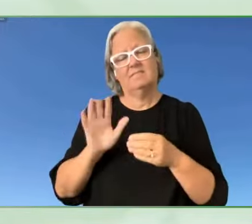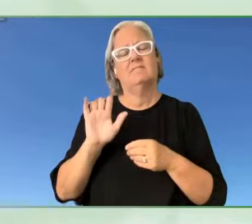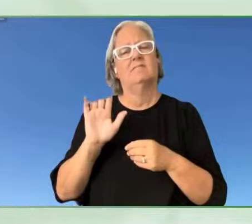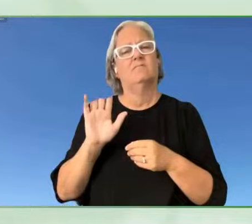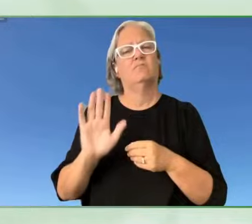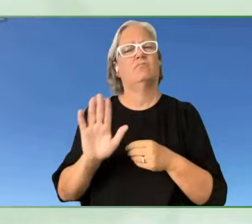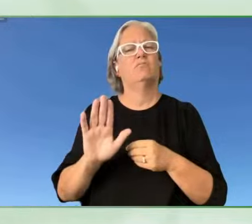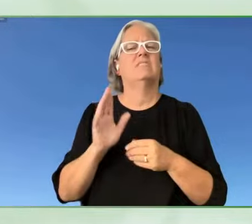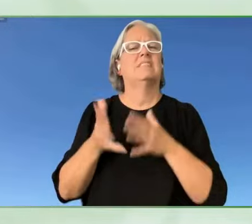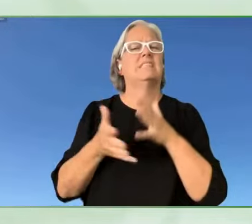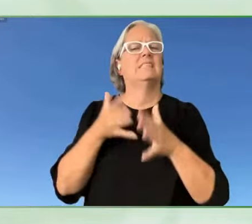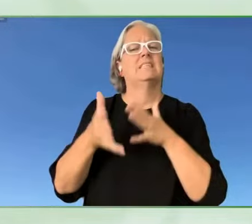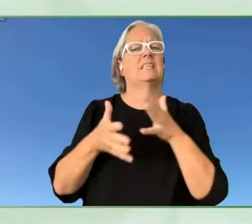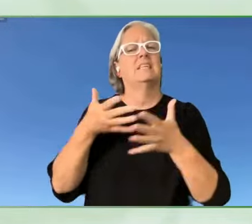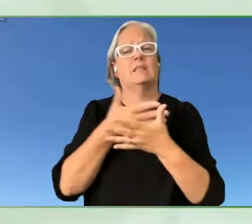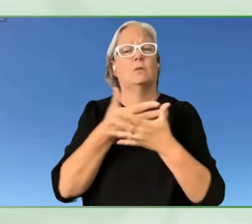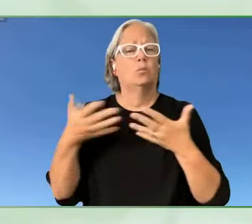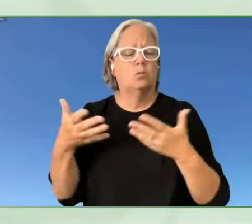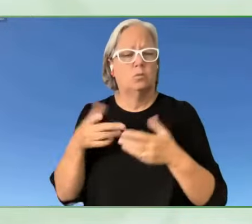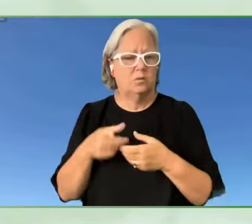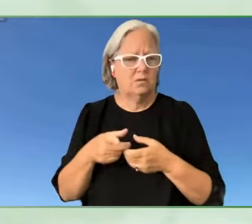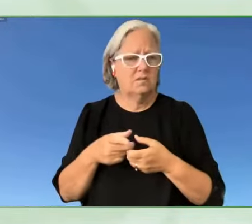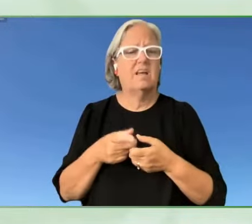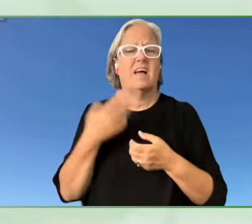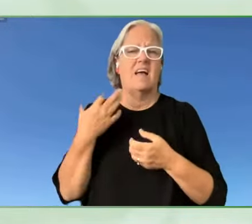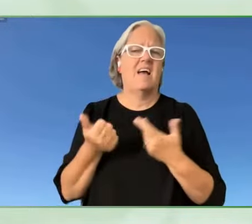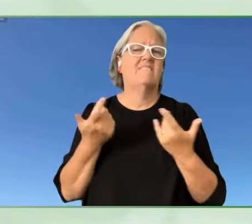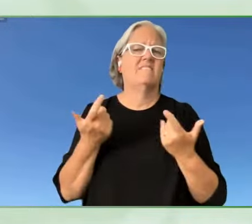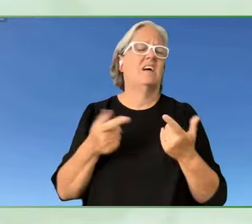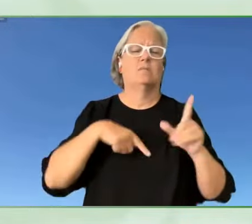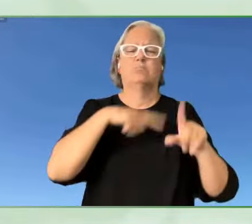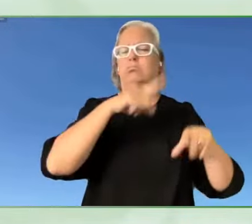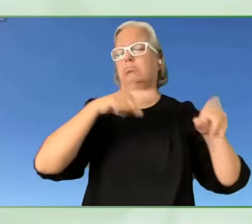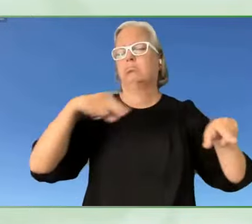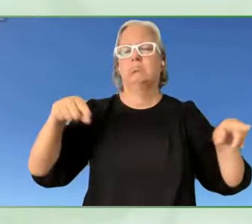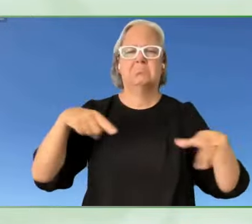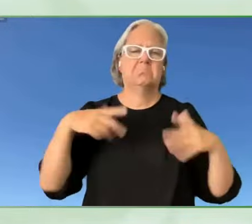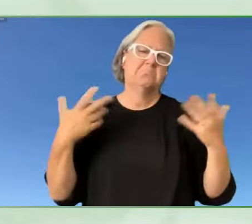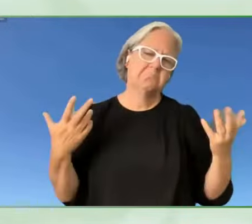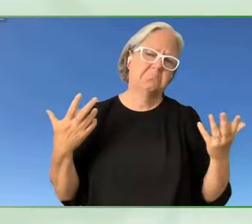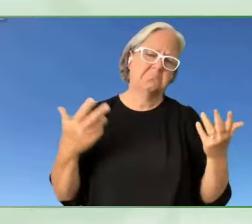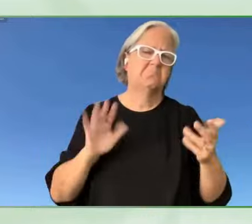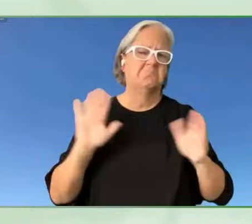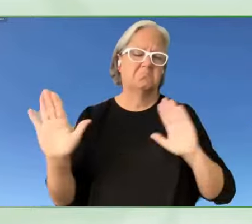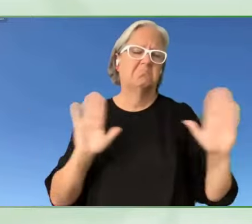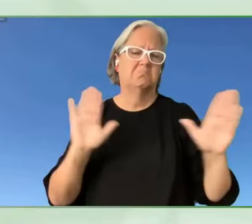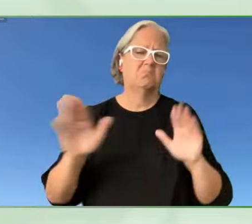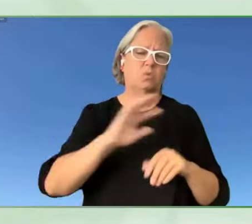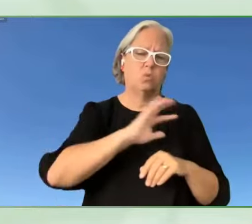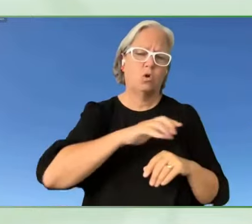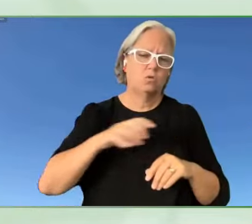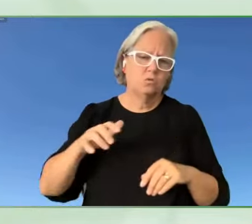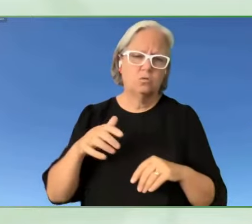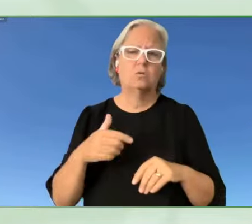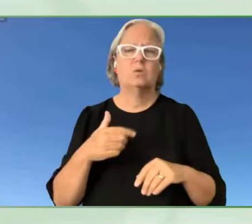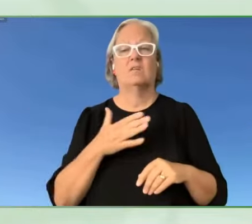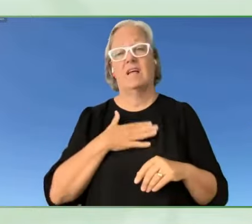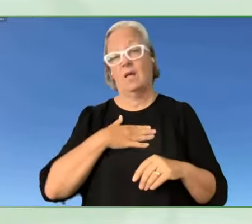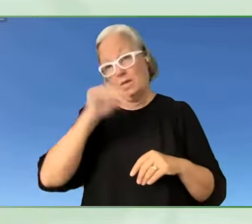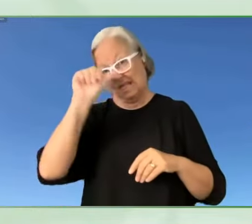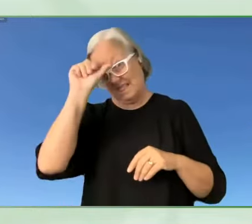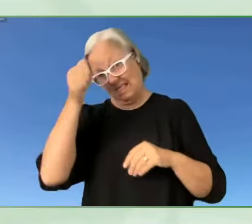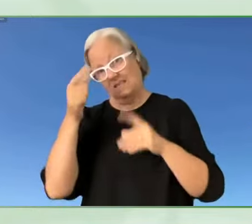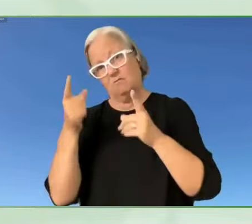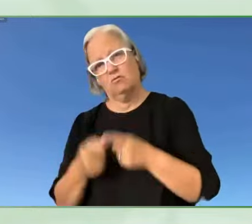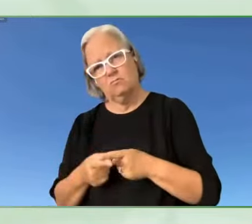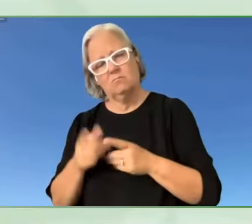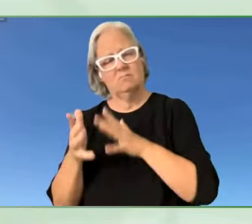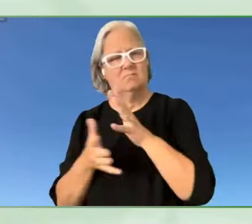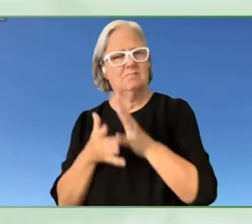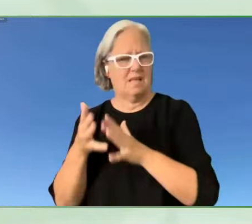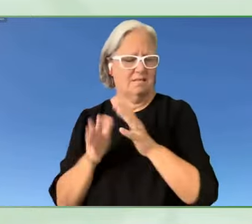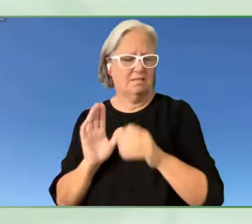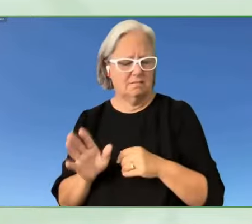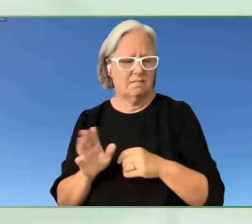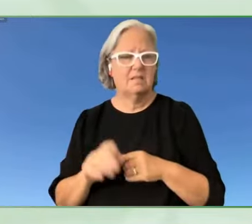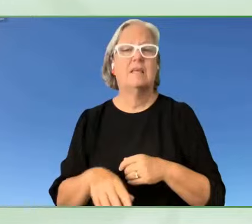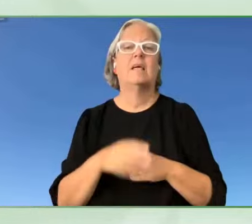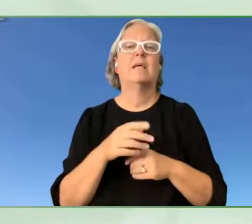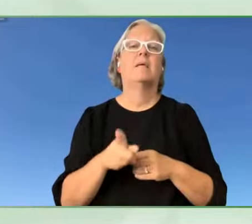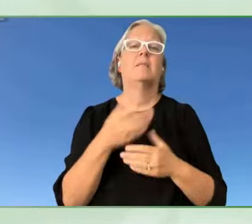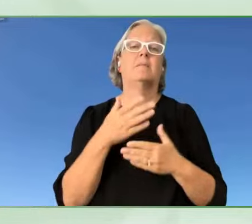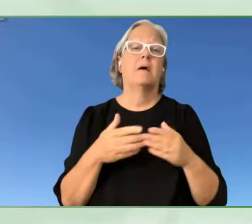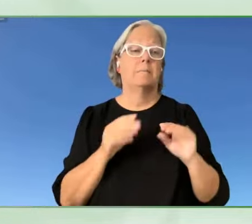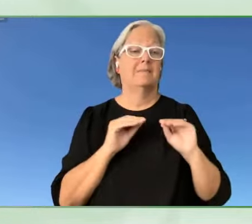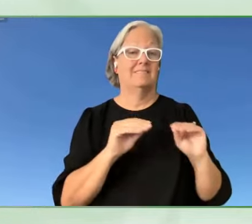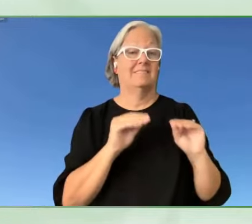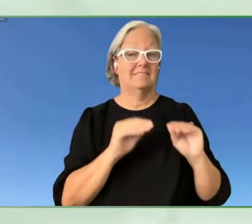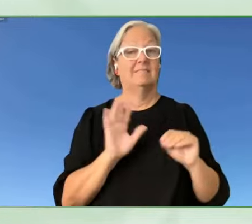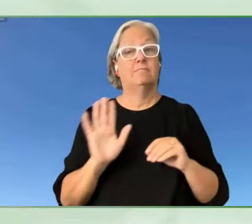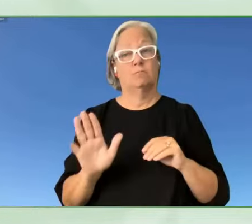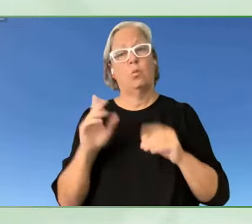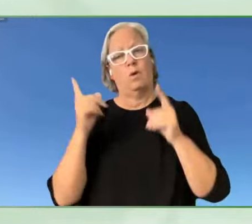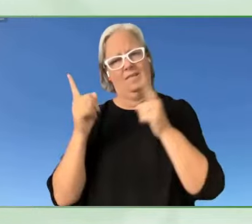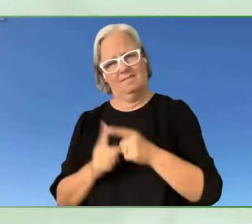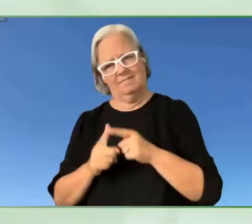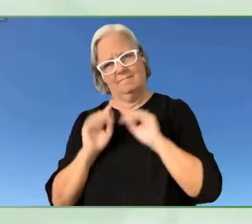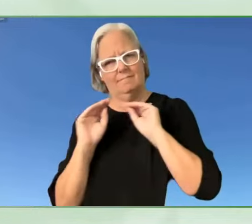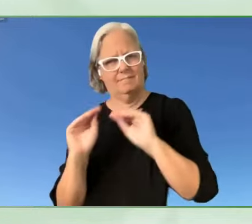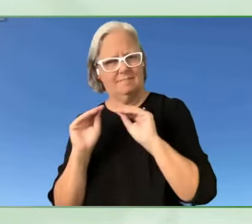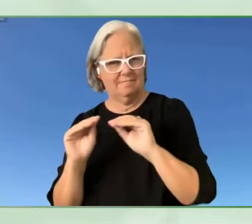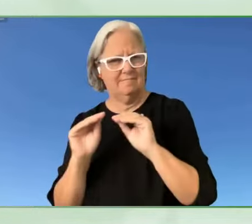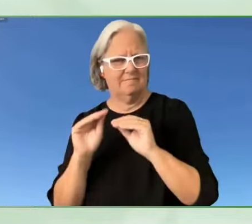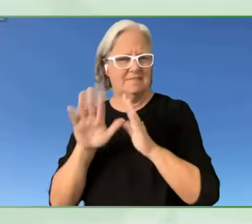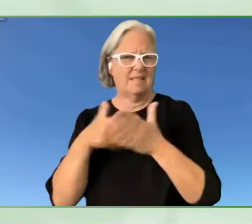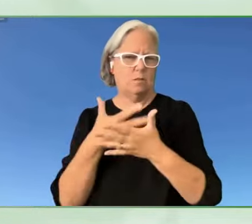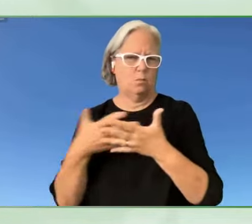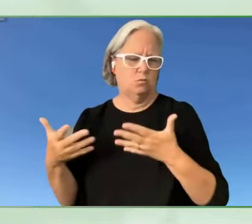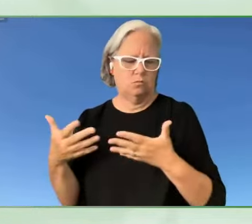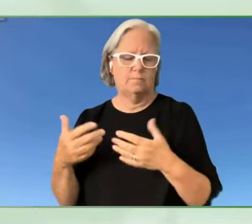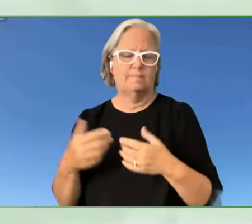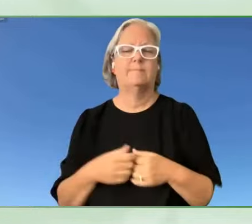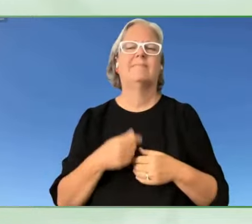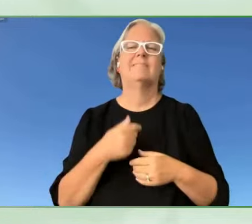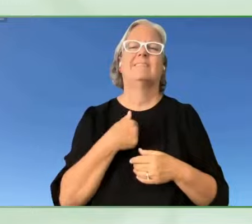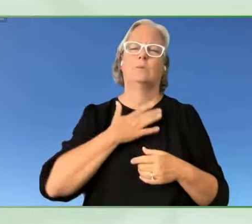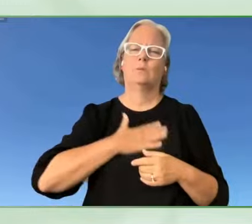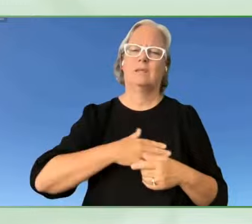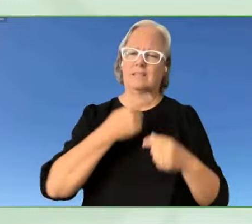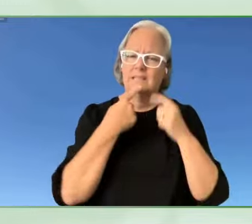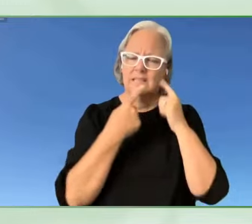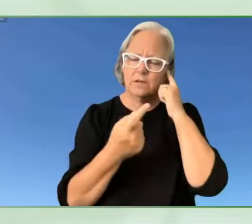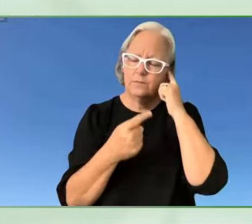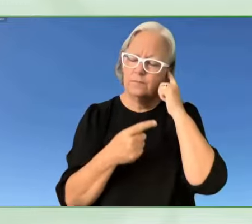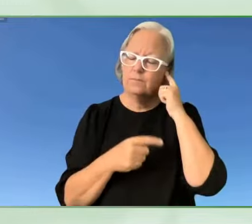It is one of the key aspects of universal design for learning and focuses on these three